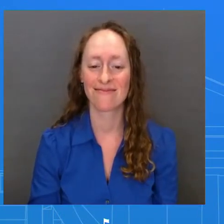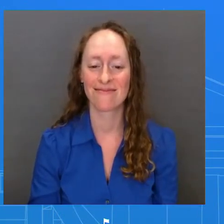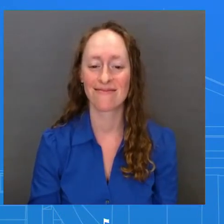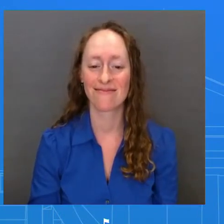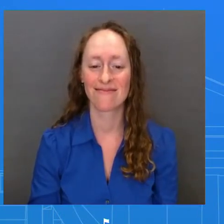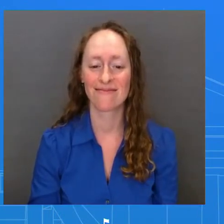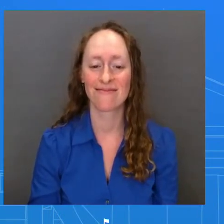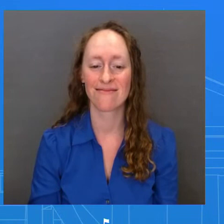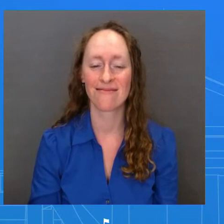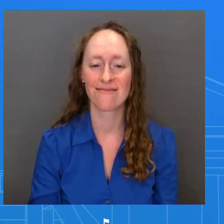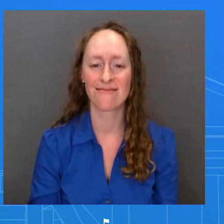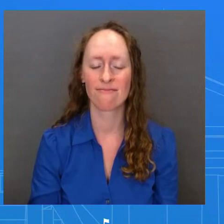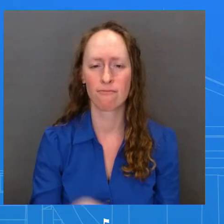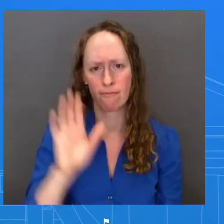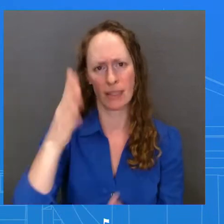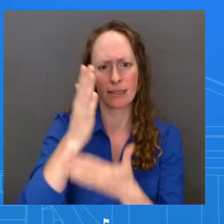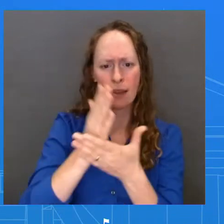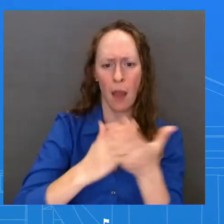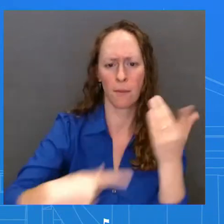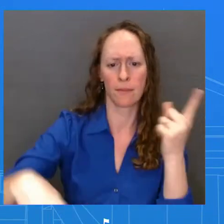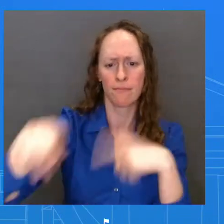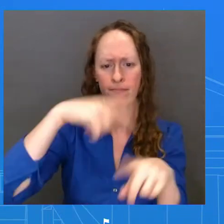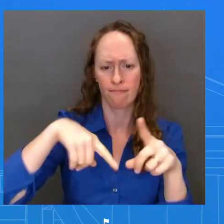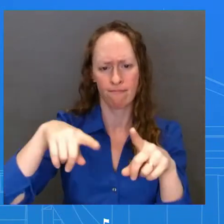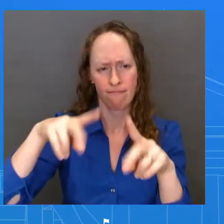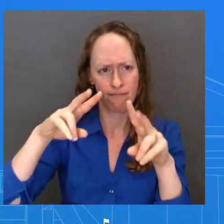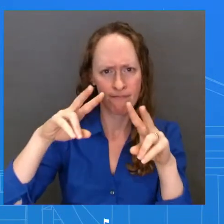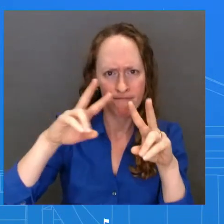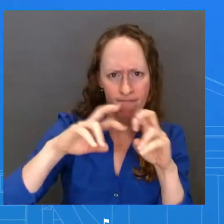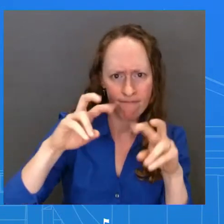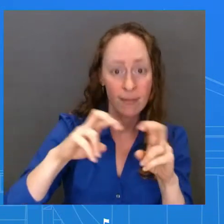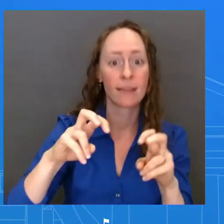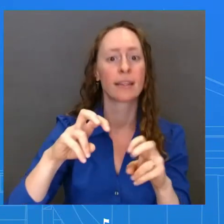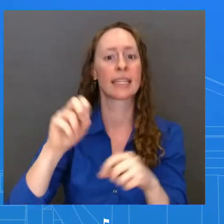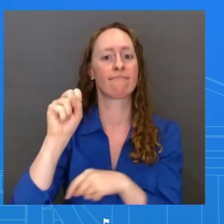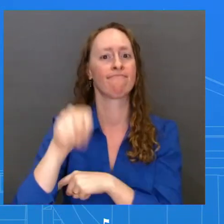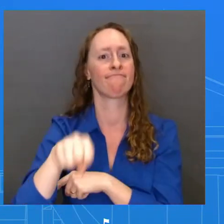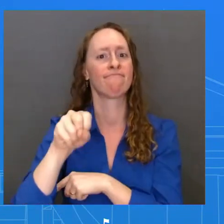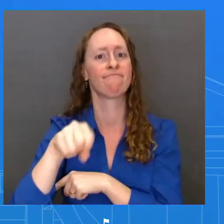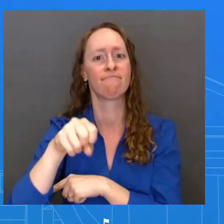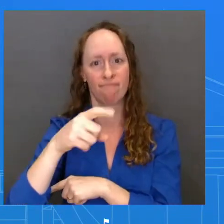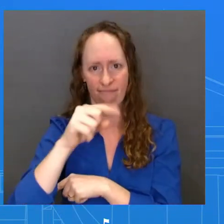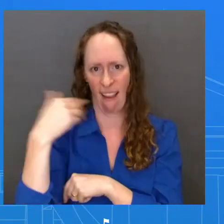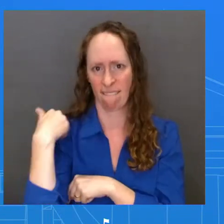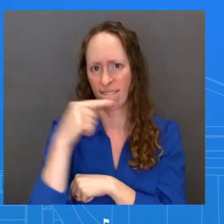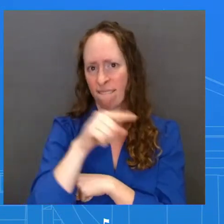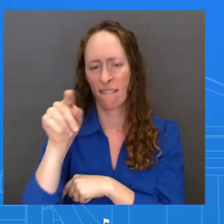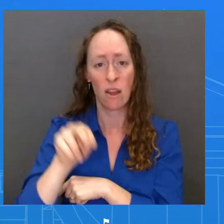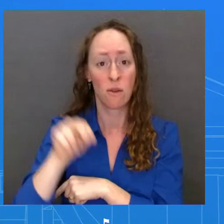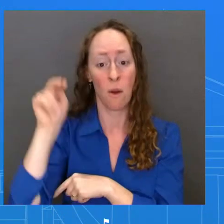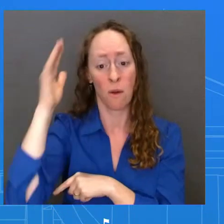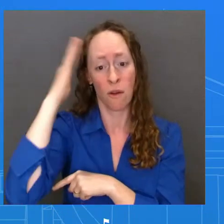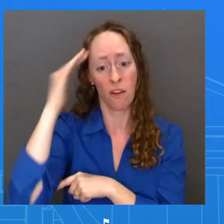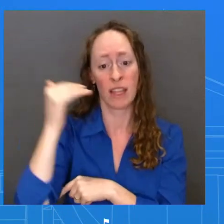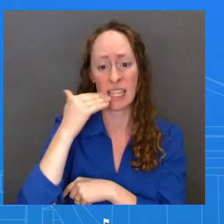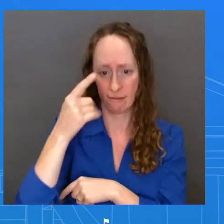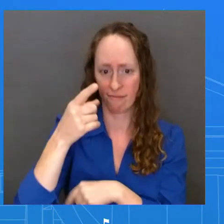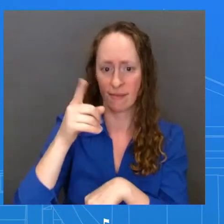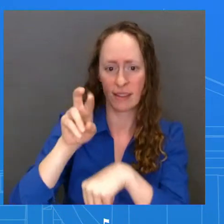kind of, shown the world rely on some technology that may be coming from Russia. What's your current analysis of --